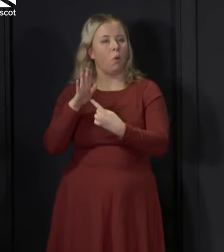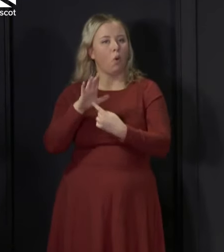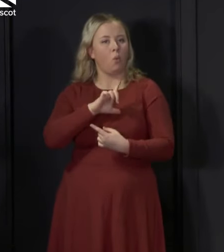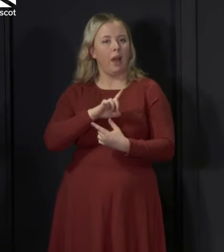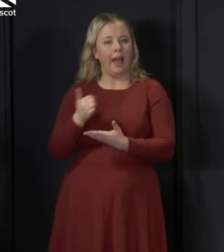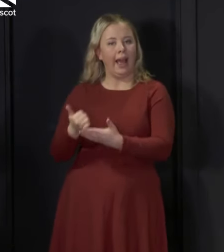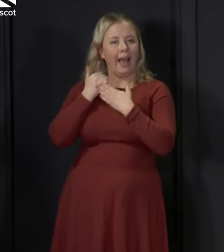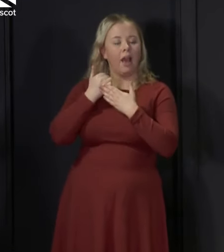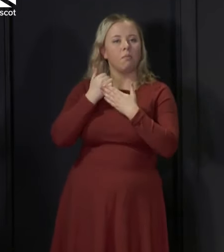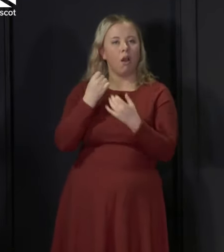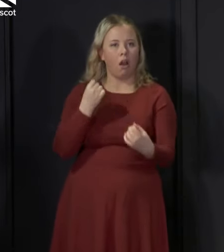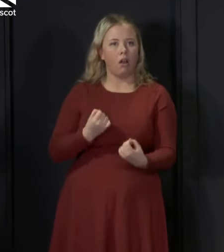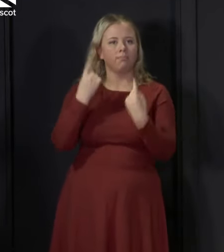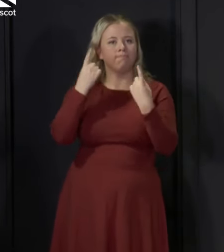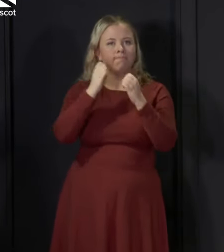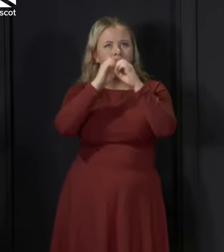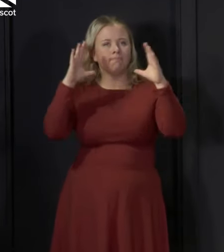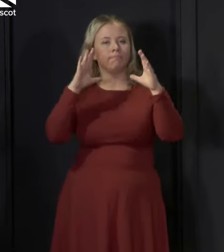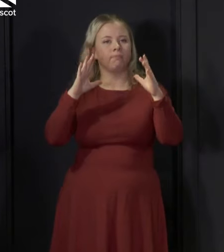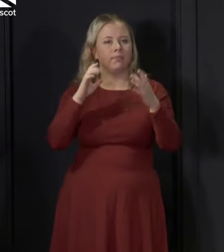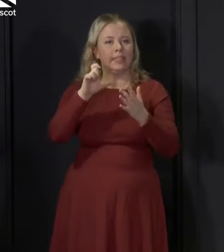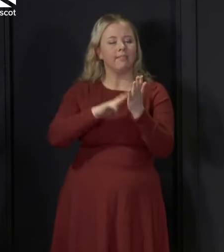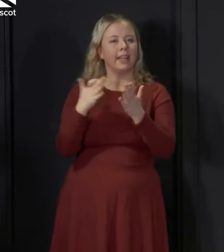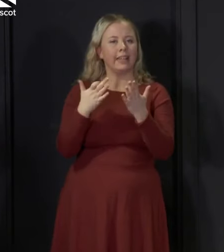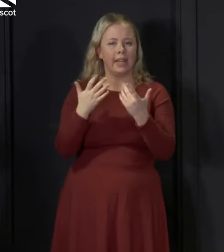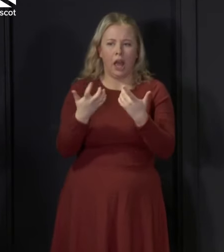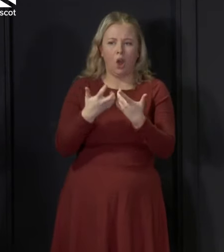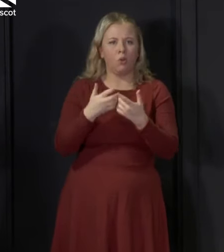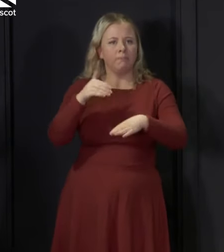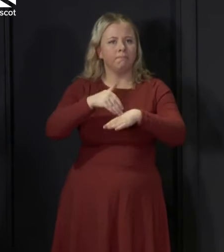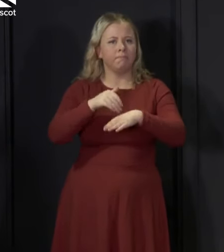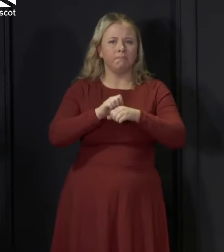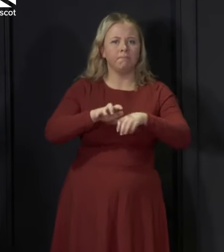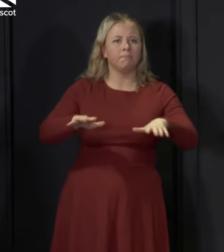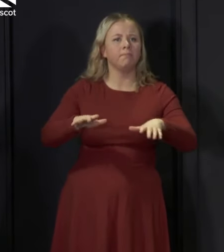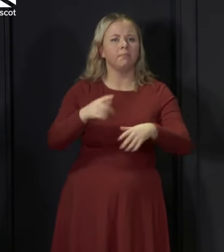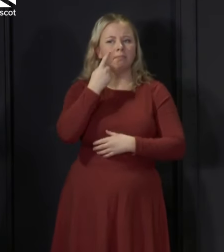full a picture as possible of the toll the virus is having, and to see how and when it